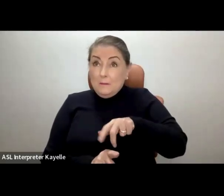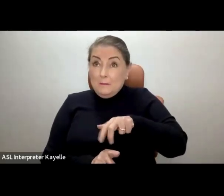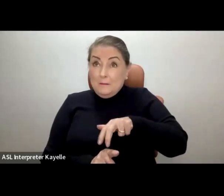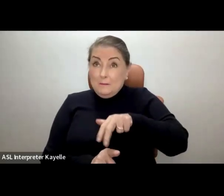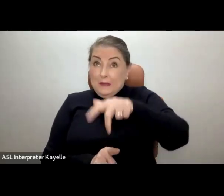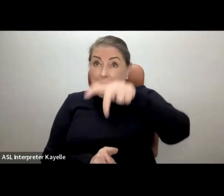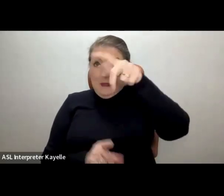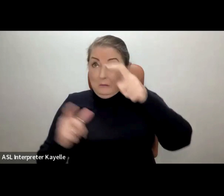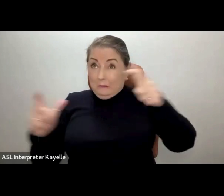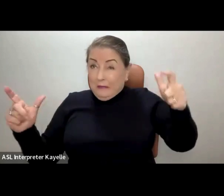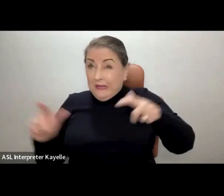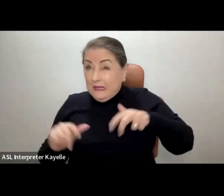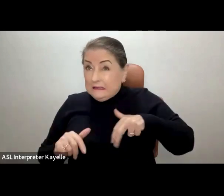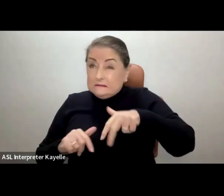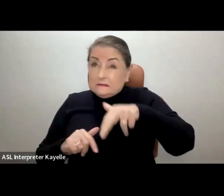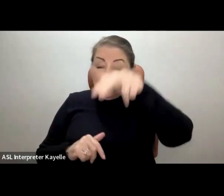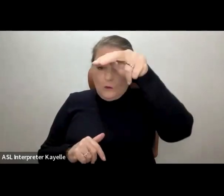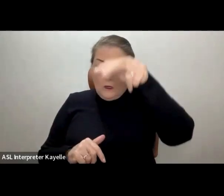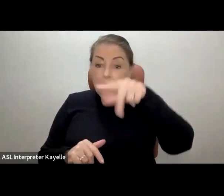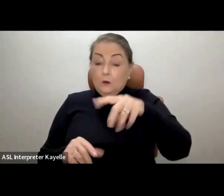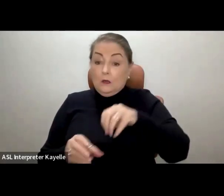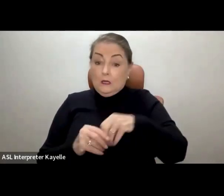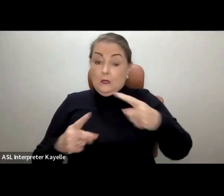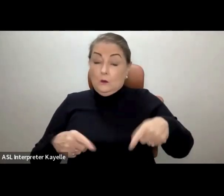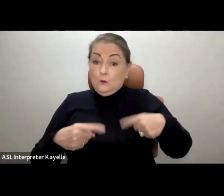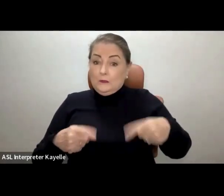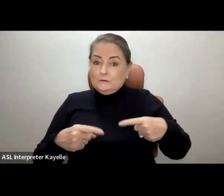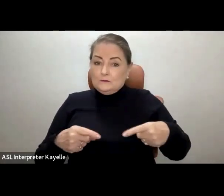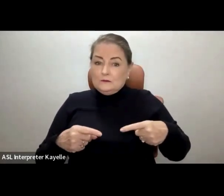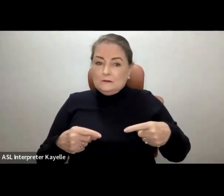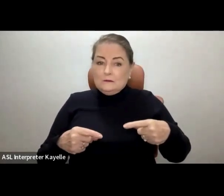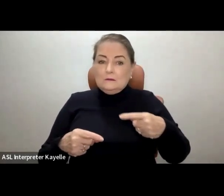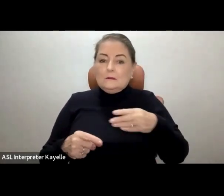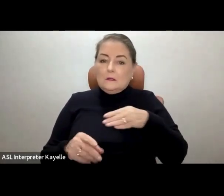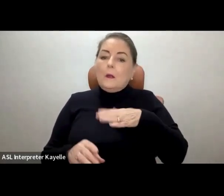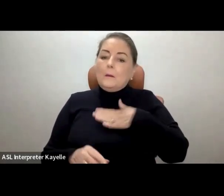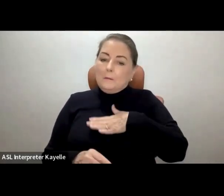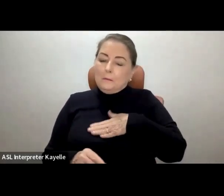But if you're in a wheelchair, please step to the side to a